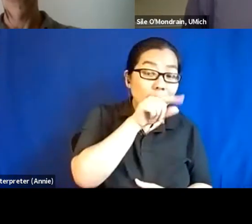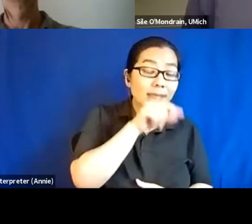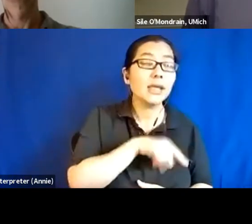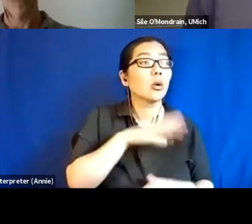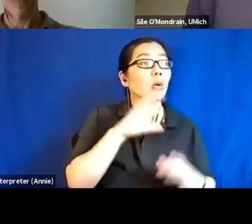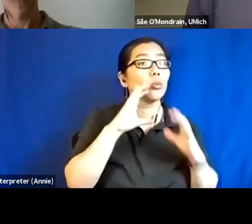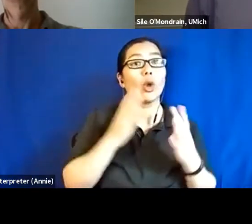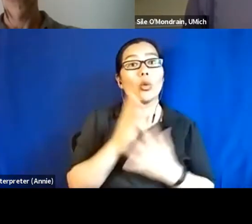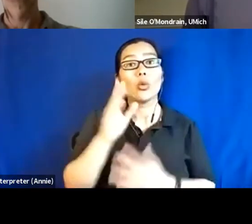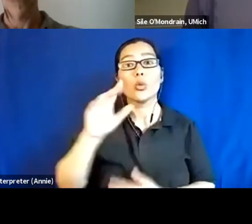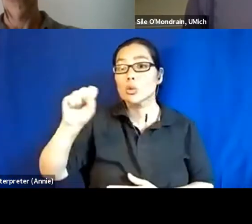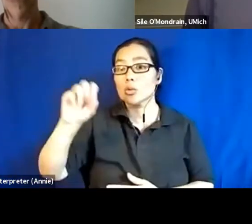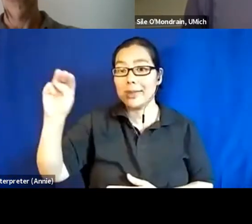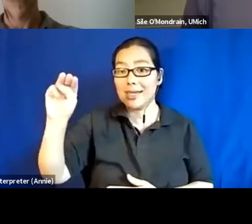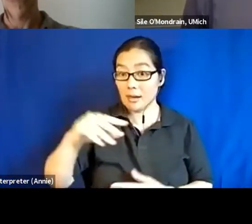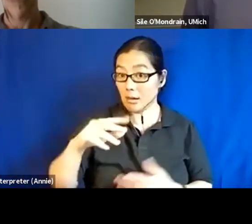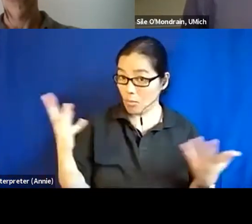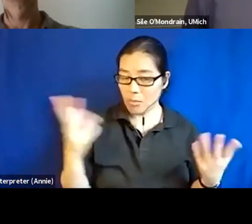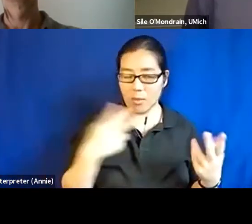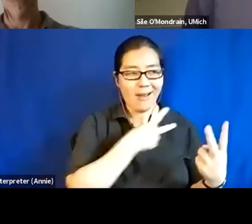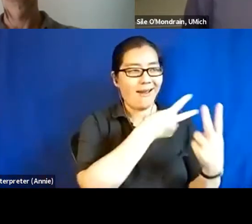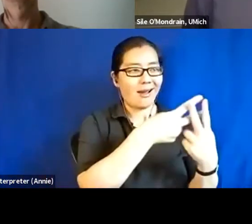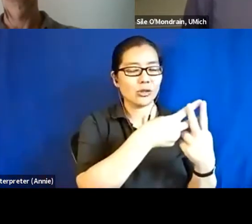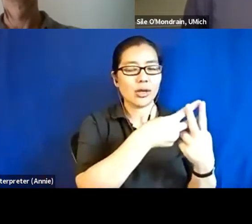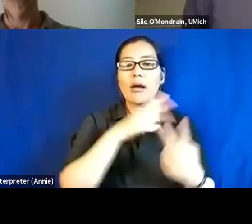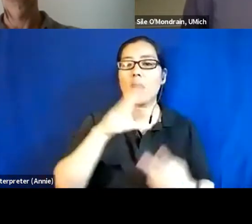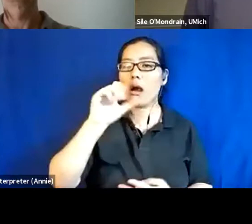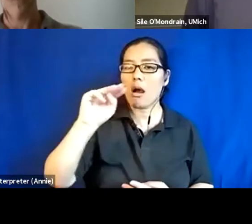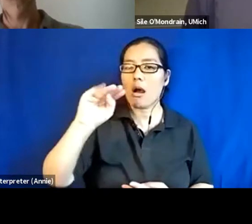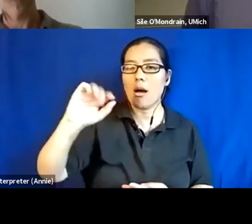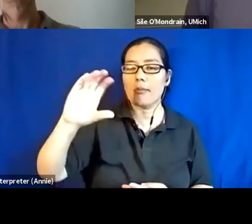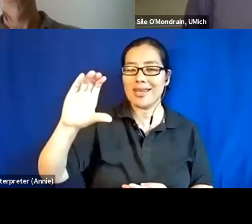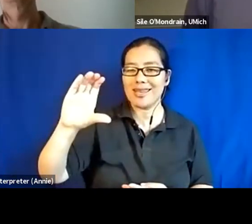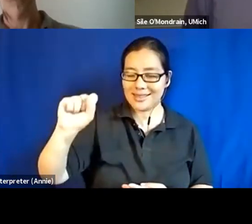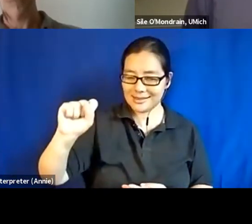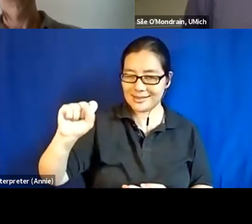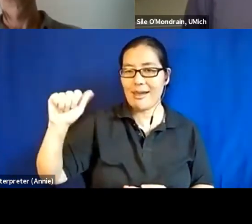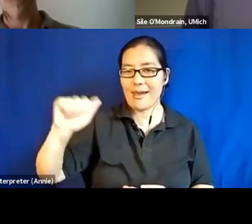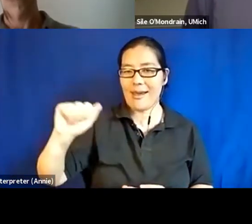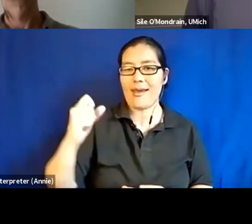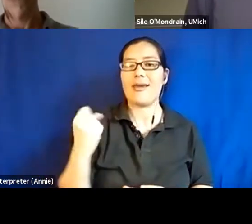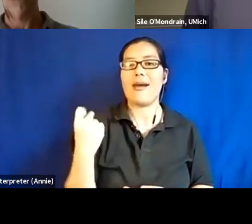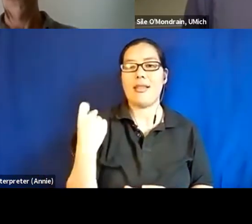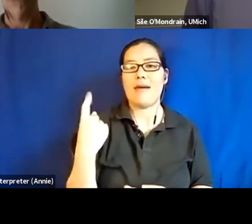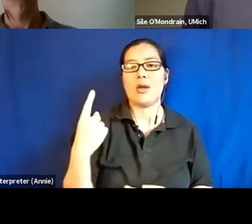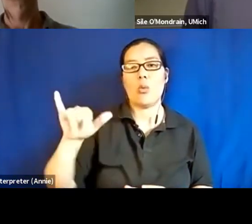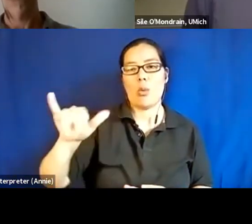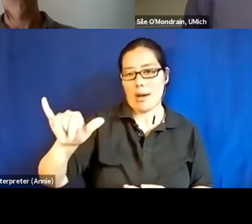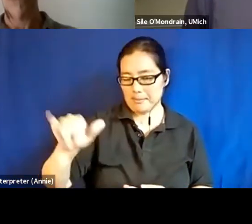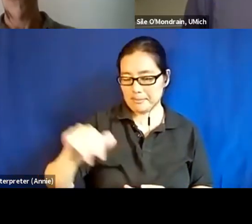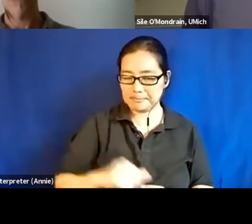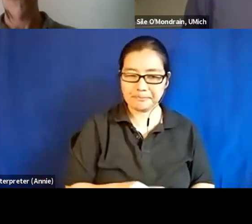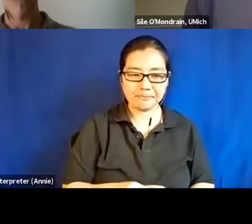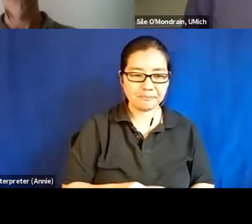That hashtag is # comicsA 11Y. Now we have our next